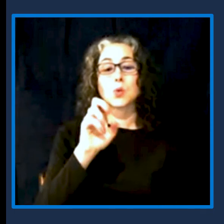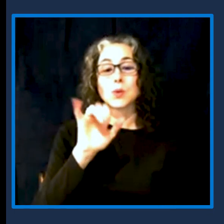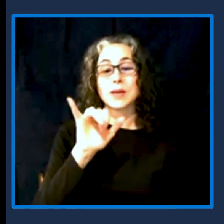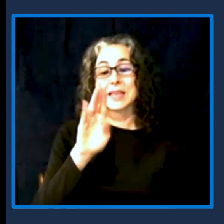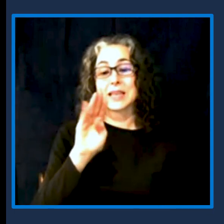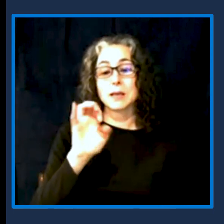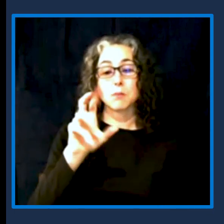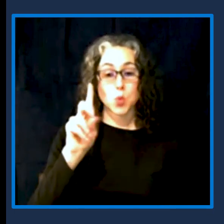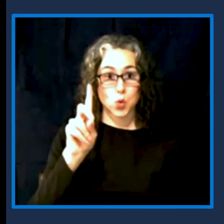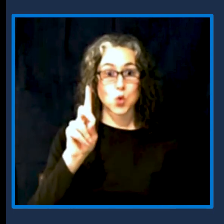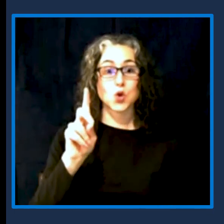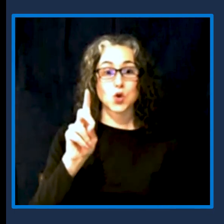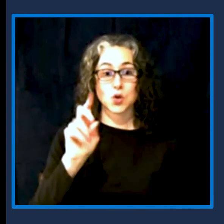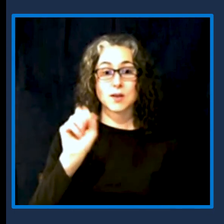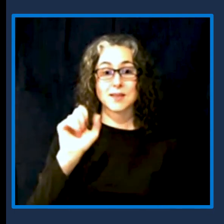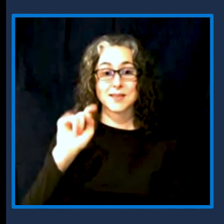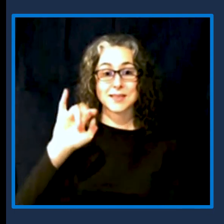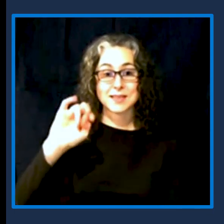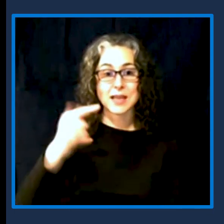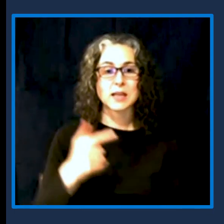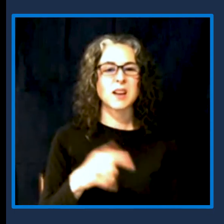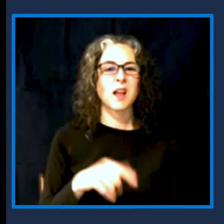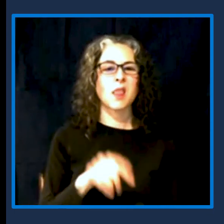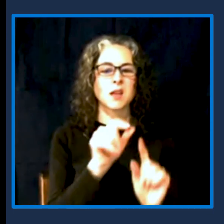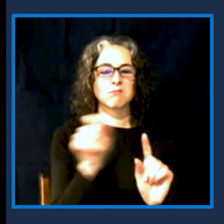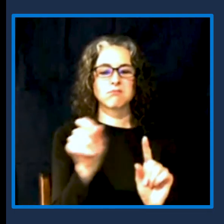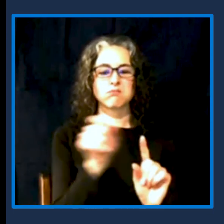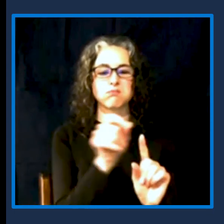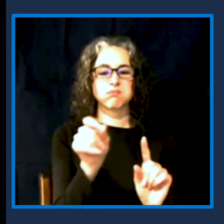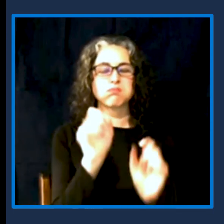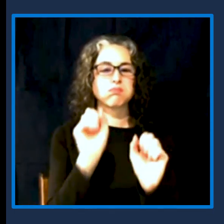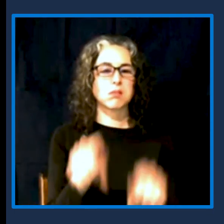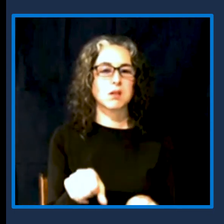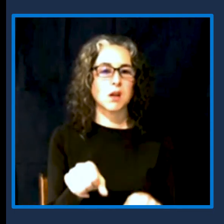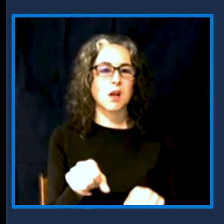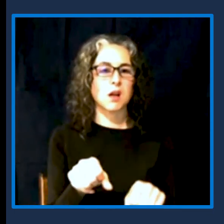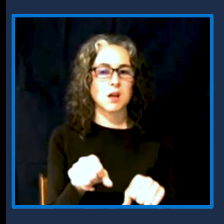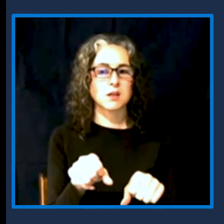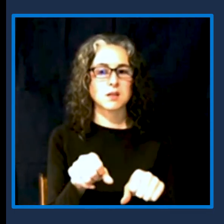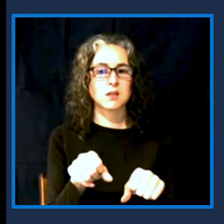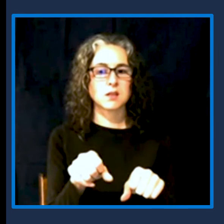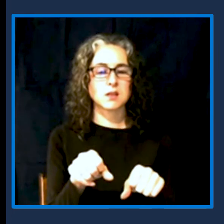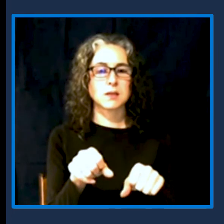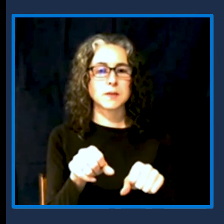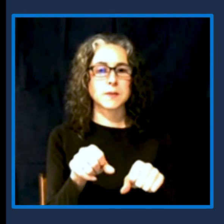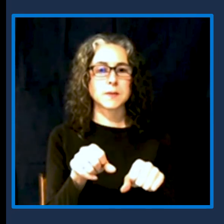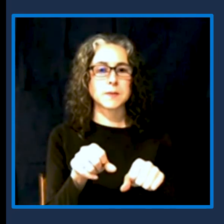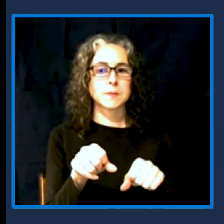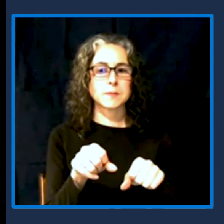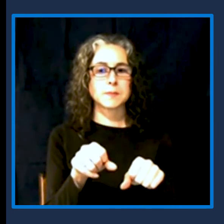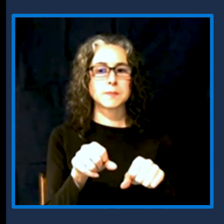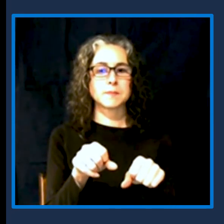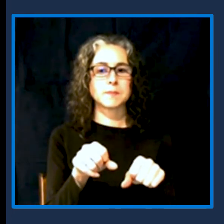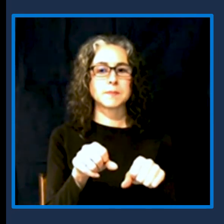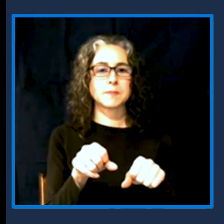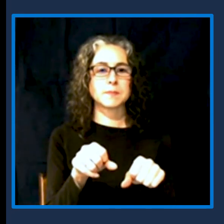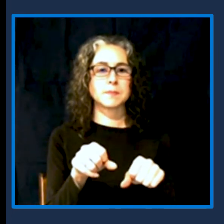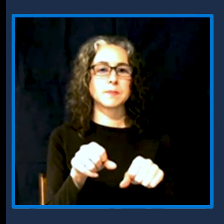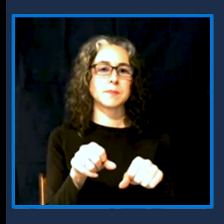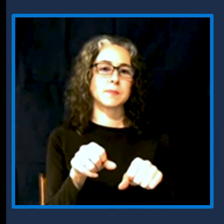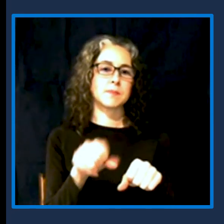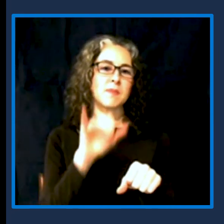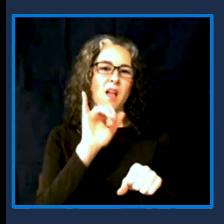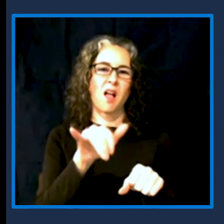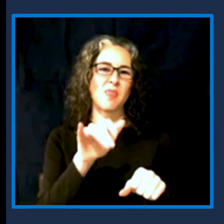and there is a toggle that you can turn on that basically allows you to get those tech suggestions